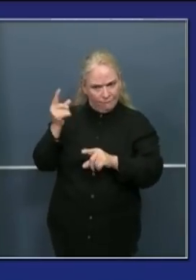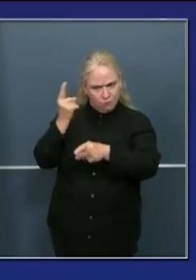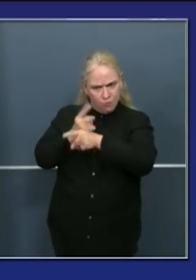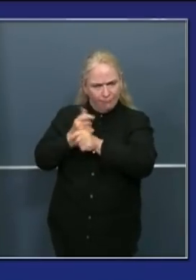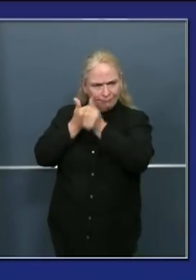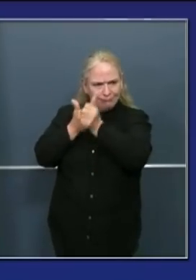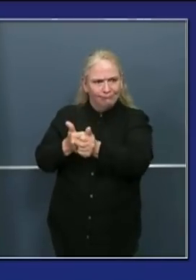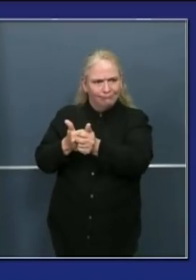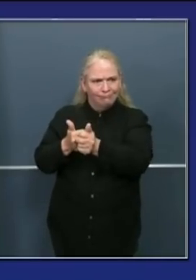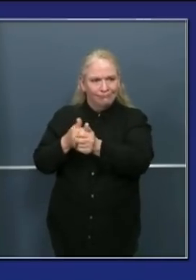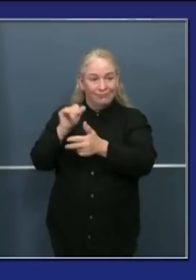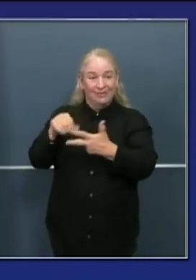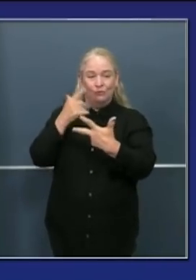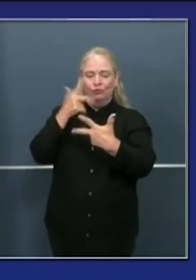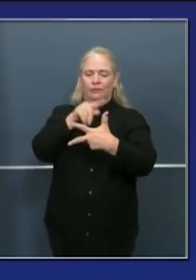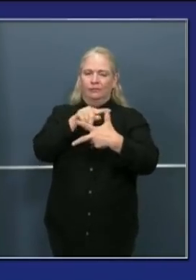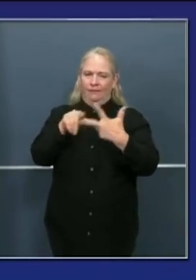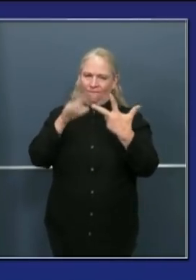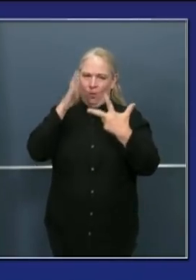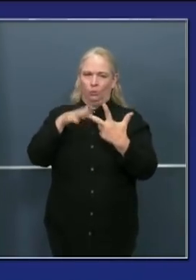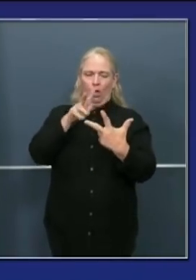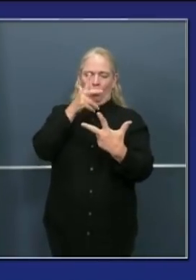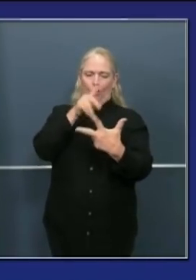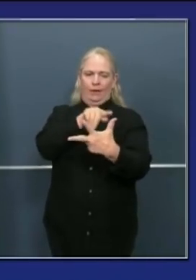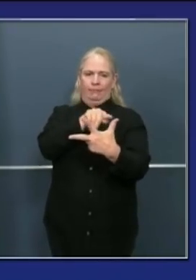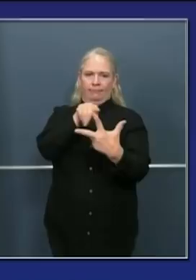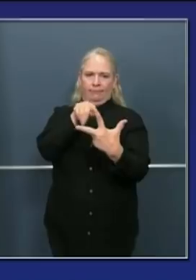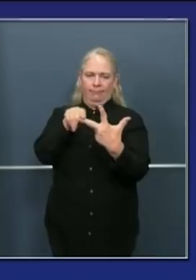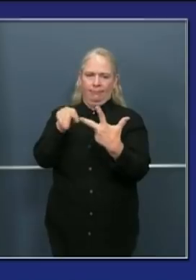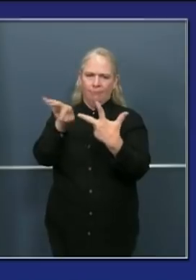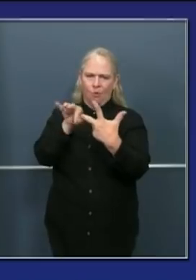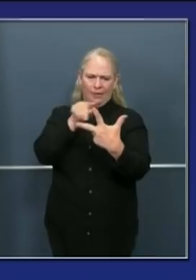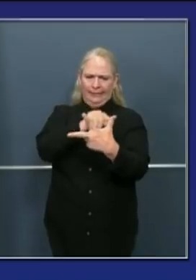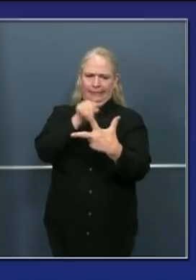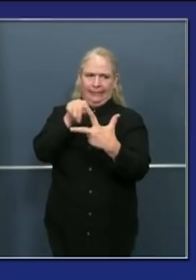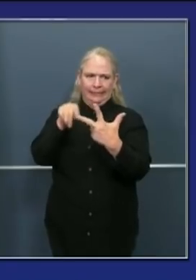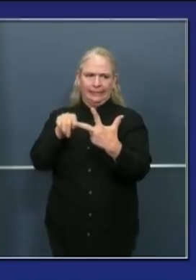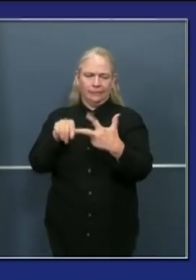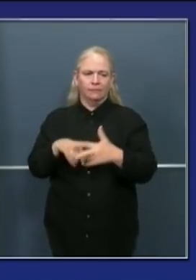YOU SHOULD BE OPERATING AT A SCALE. HEAR OF RESTAURANTS AND BARS IN A SAFE MANNER.